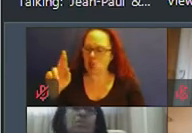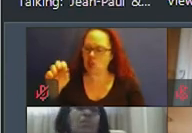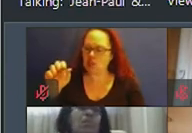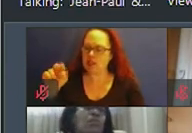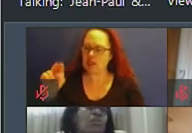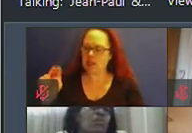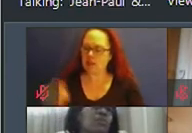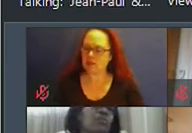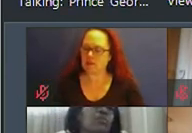Okay.